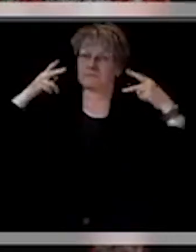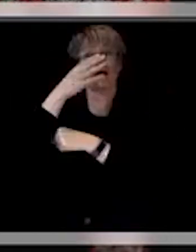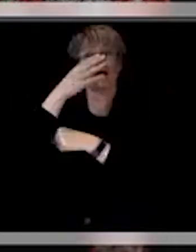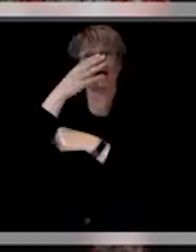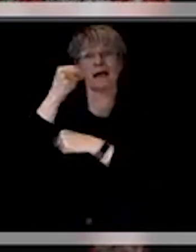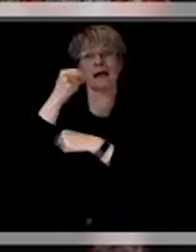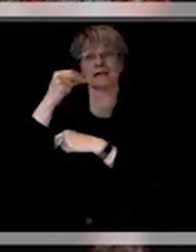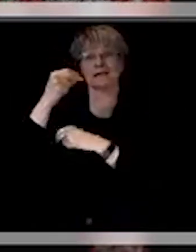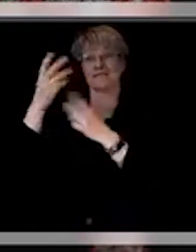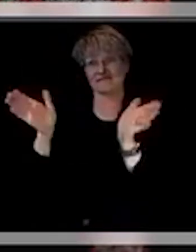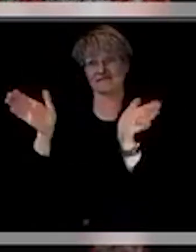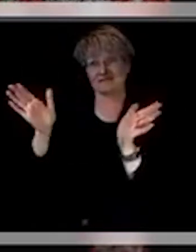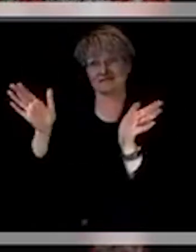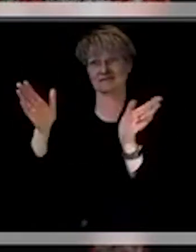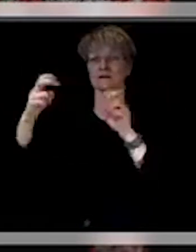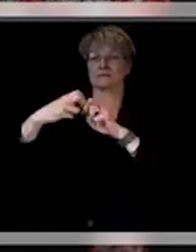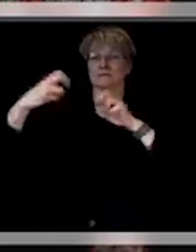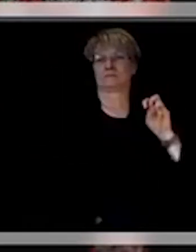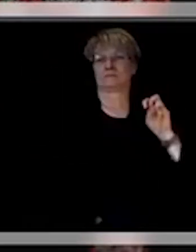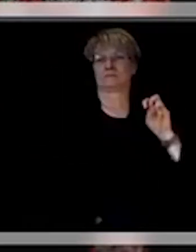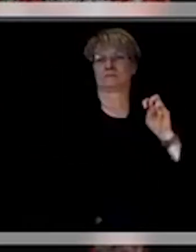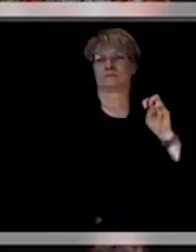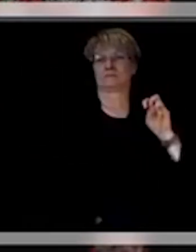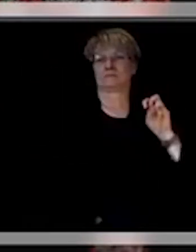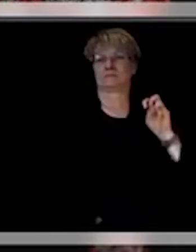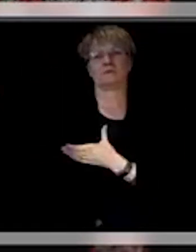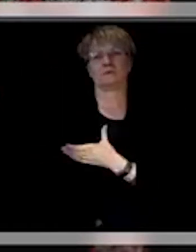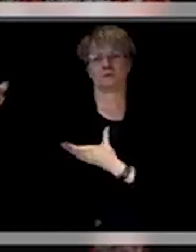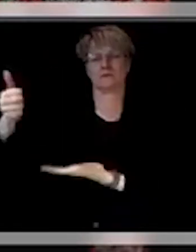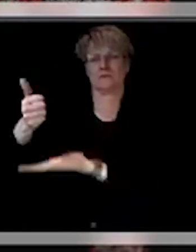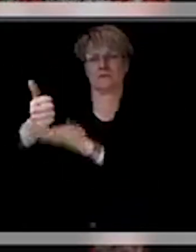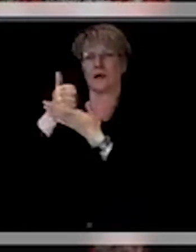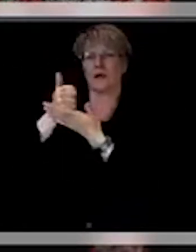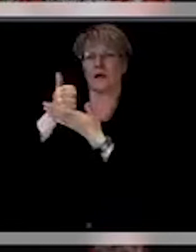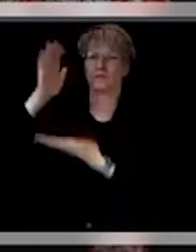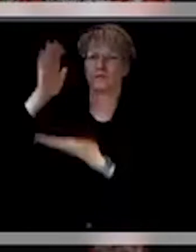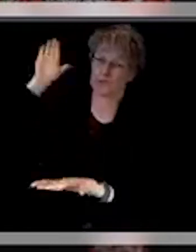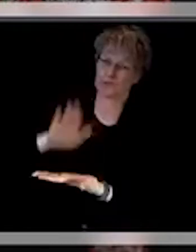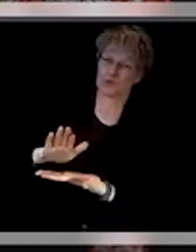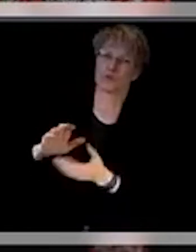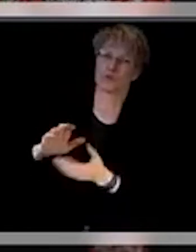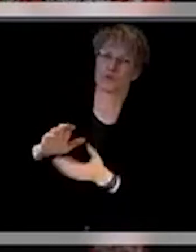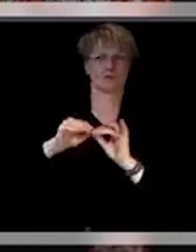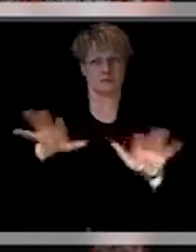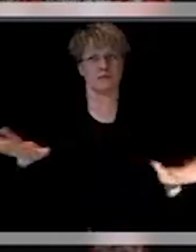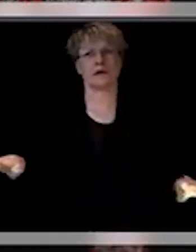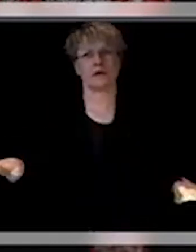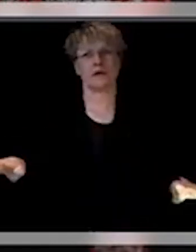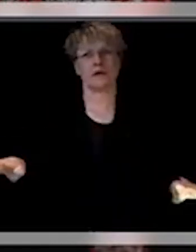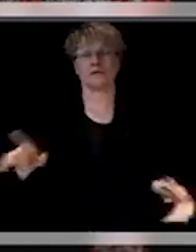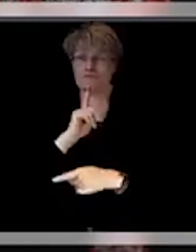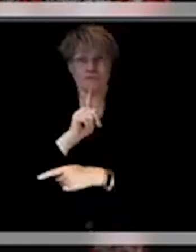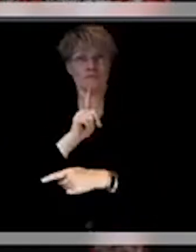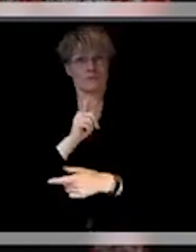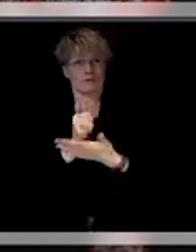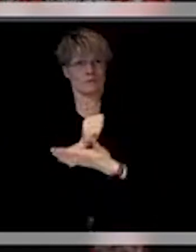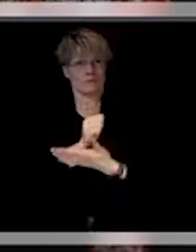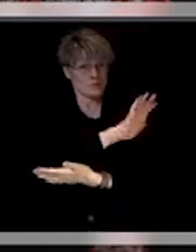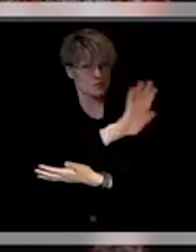and this will greatly diminish the risk of transmission. So, those are some of the things you can do for your community to help with the spread of COVID-19.